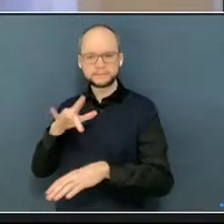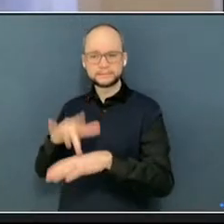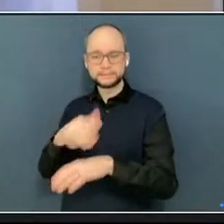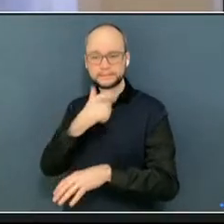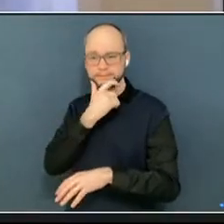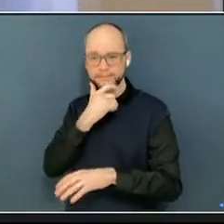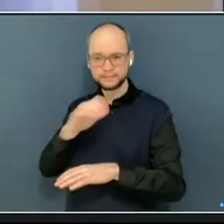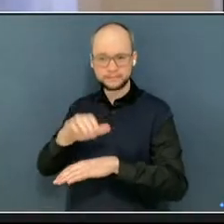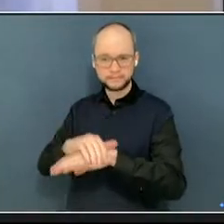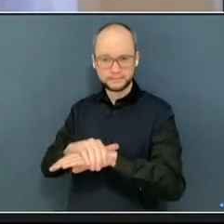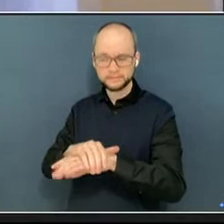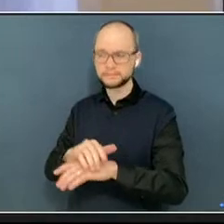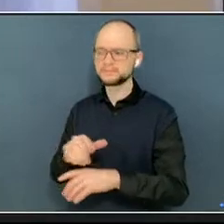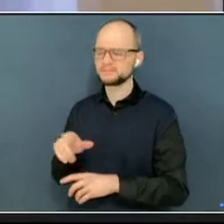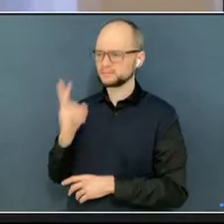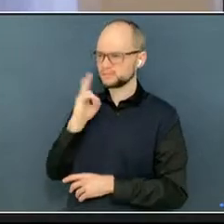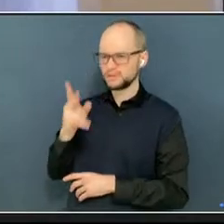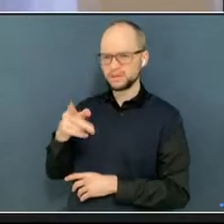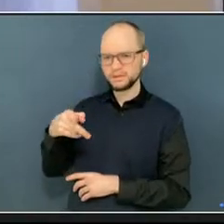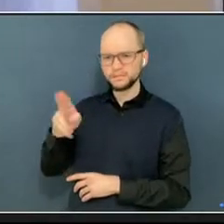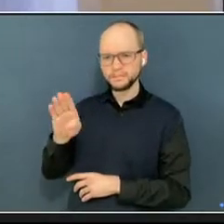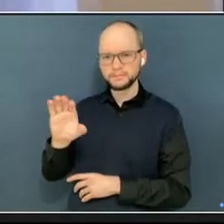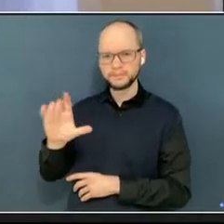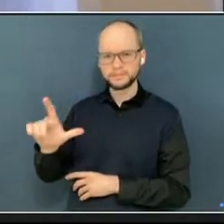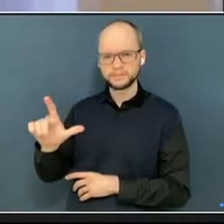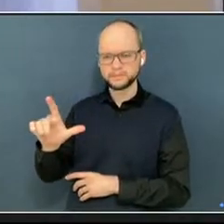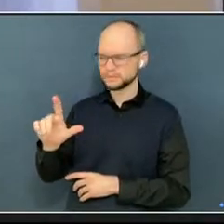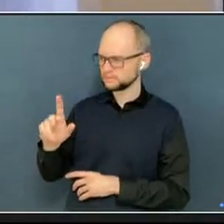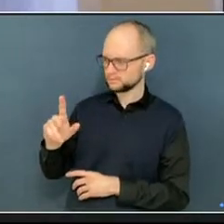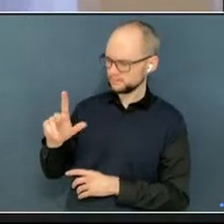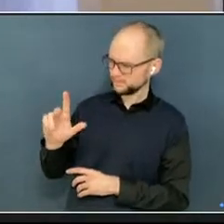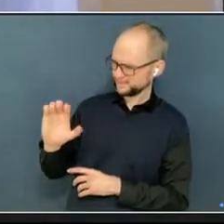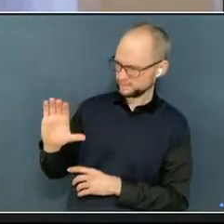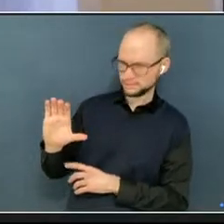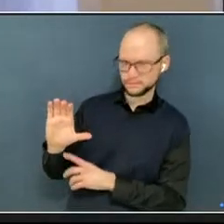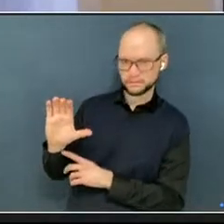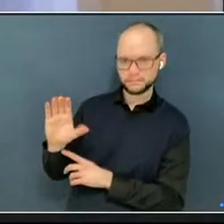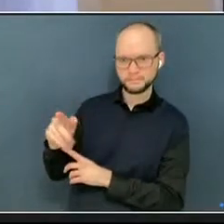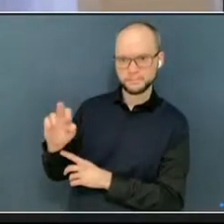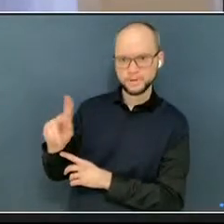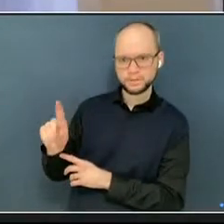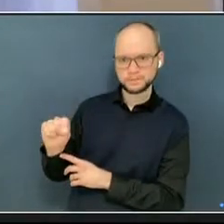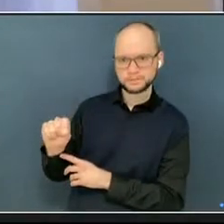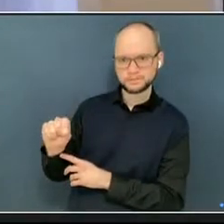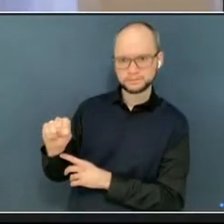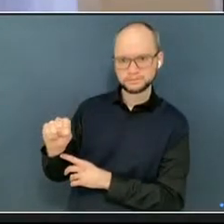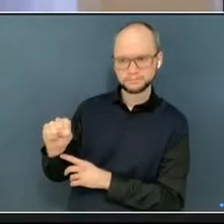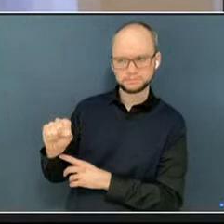And I wondered where are the public parks in the United States.